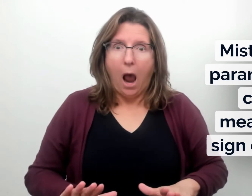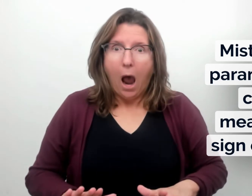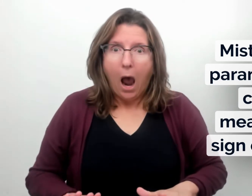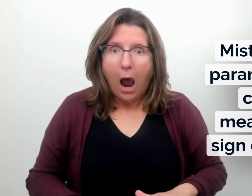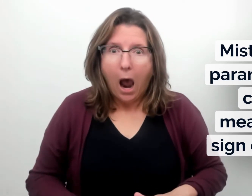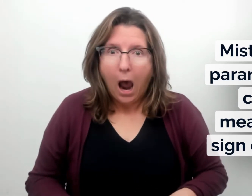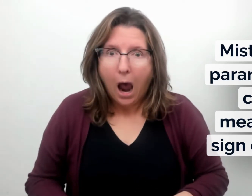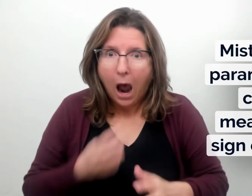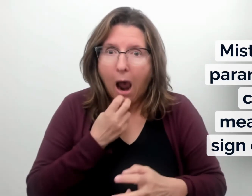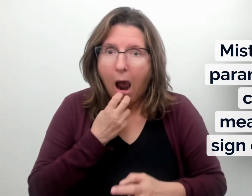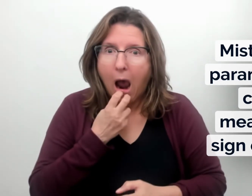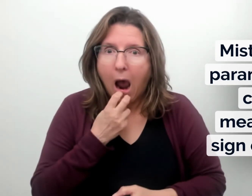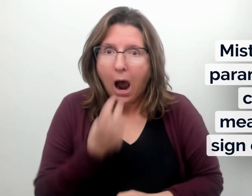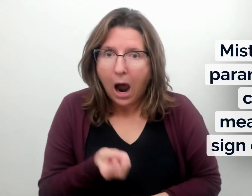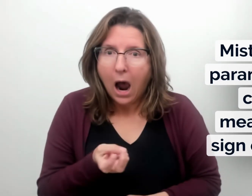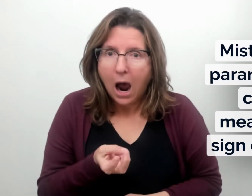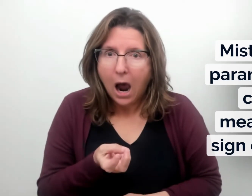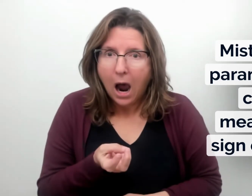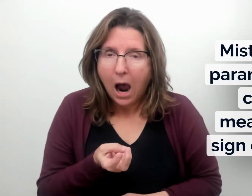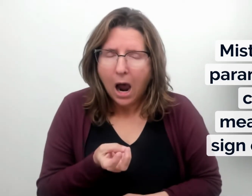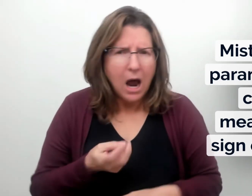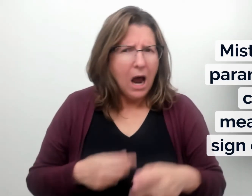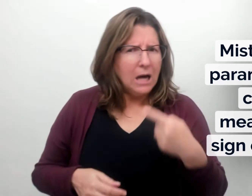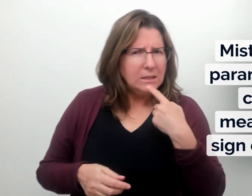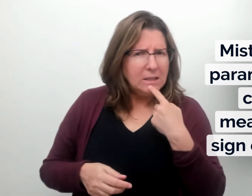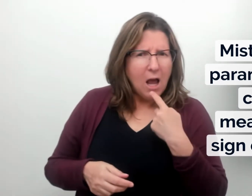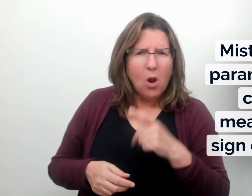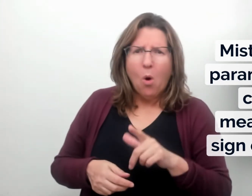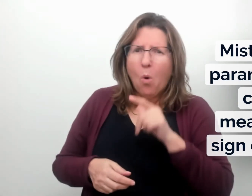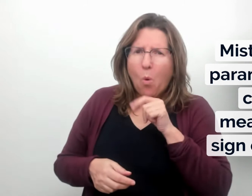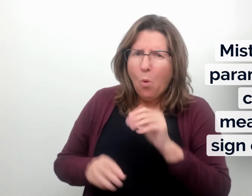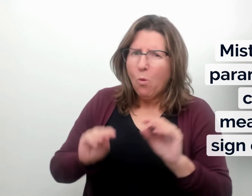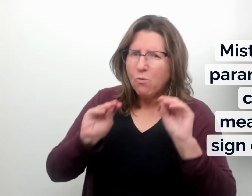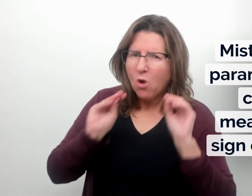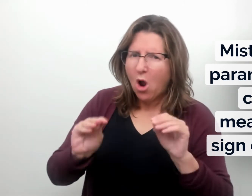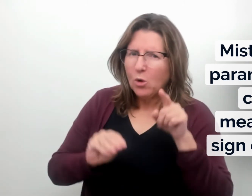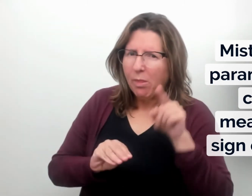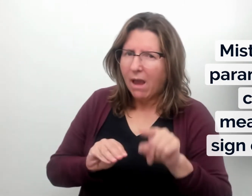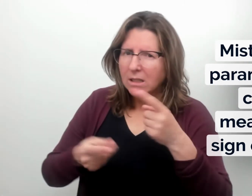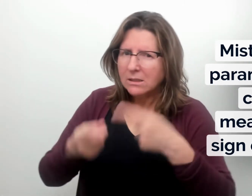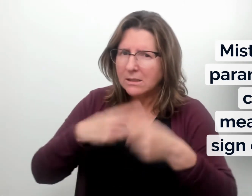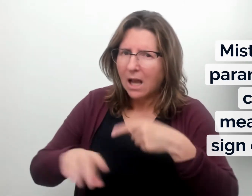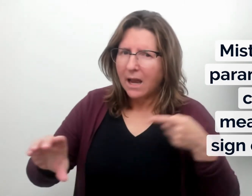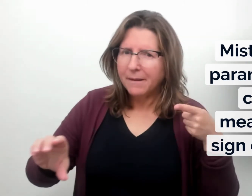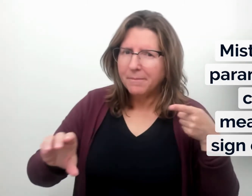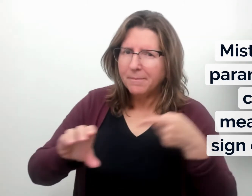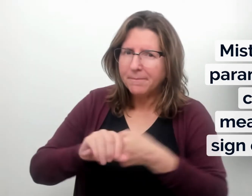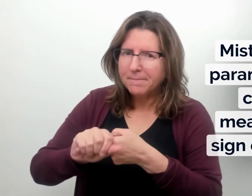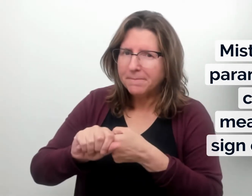I was gobsmacked at what I saw! I asked, 'who taught you to sign it that way?'